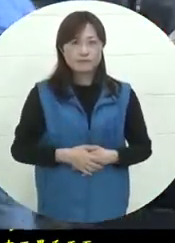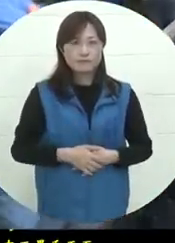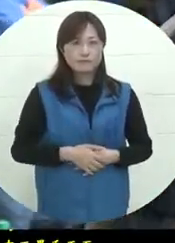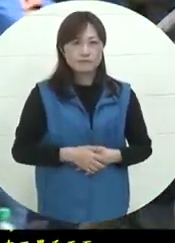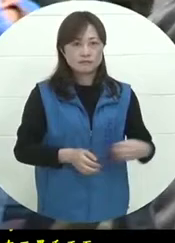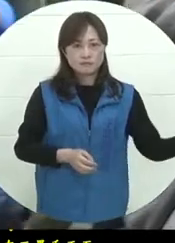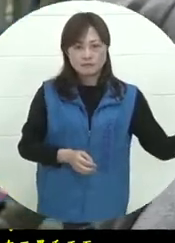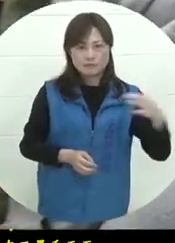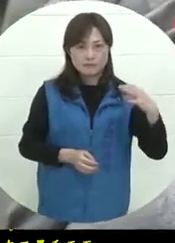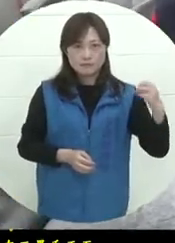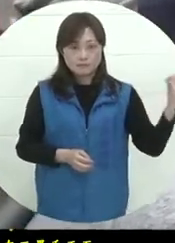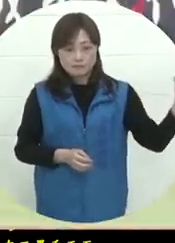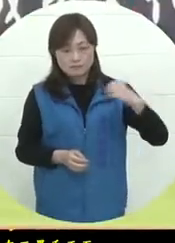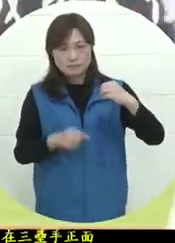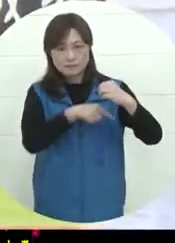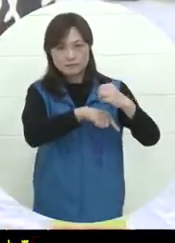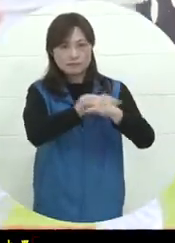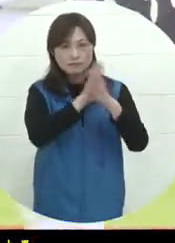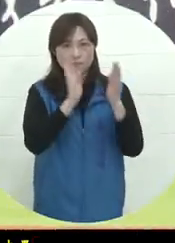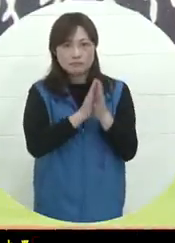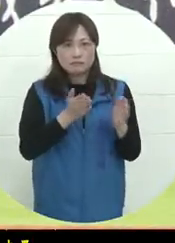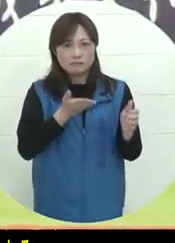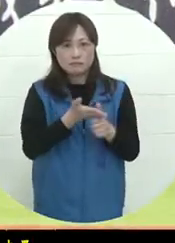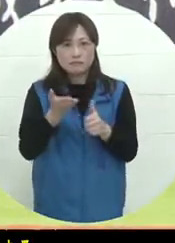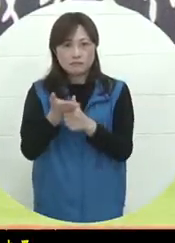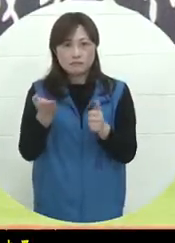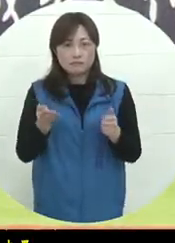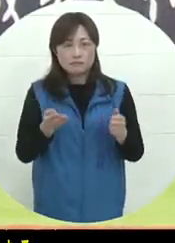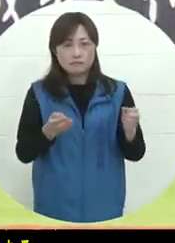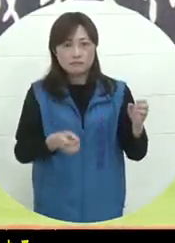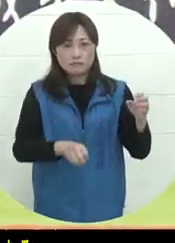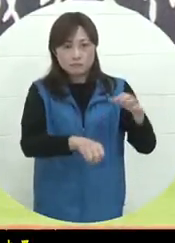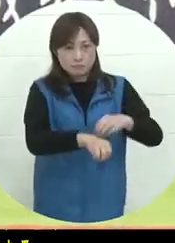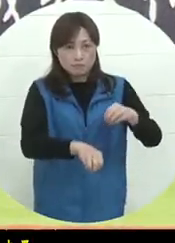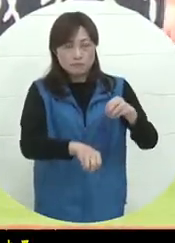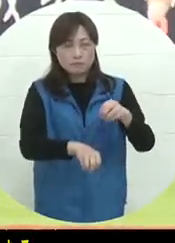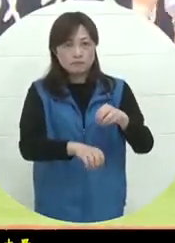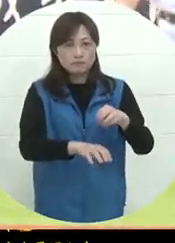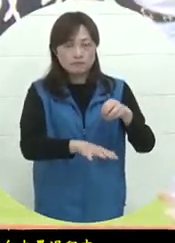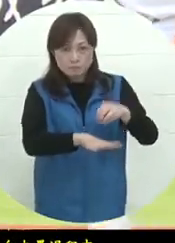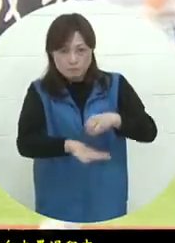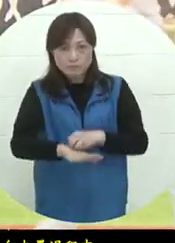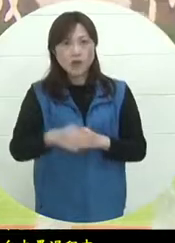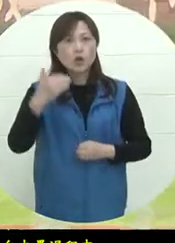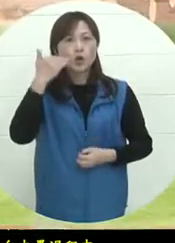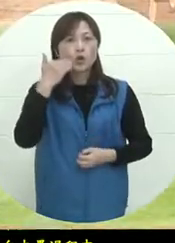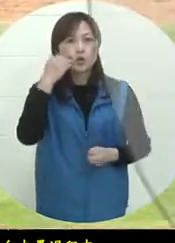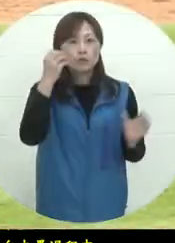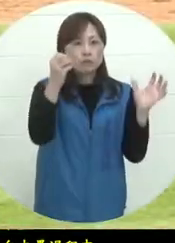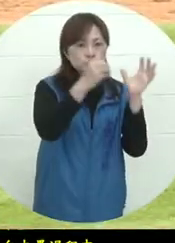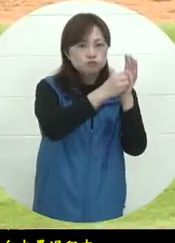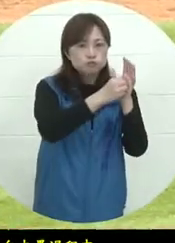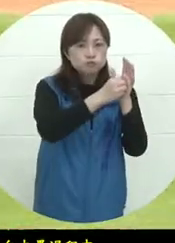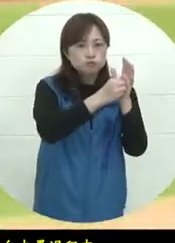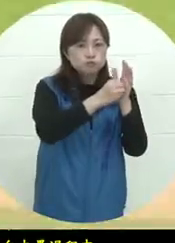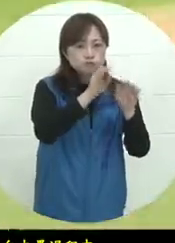everything is blocked. As long as the backer has his foot on the home plate when catching the ball, he will get the out count.